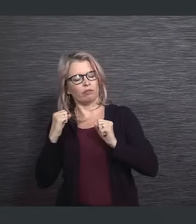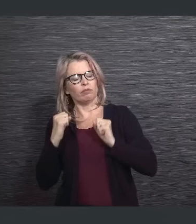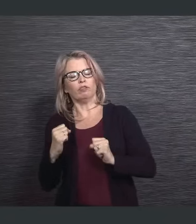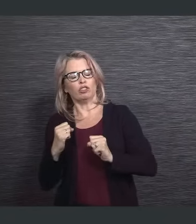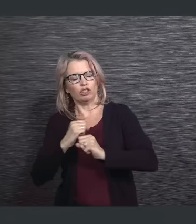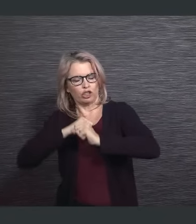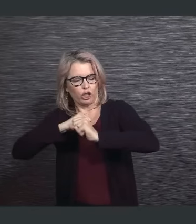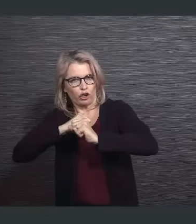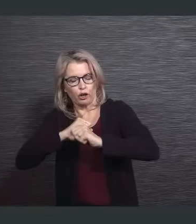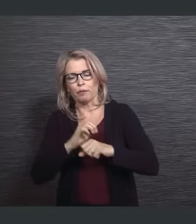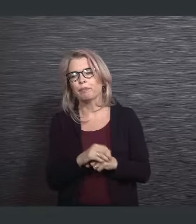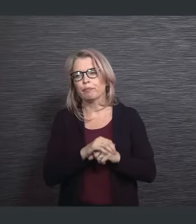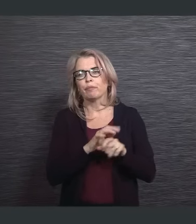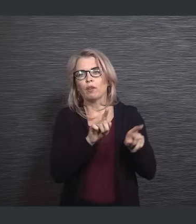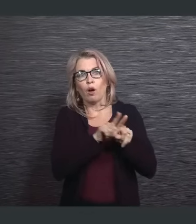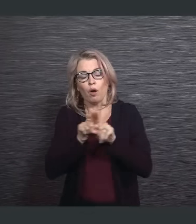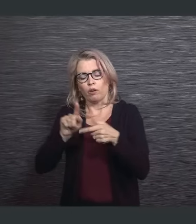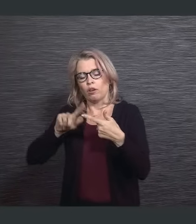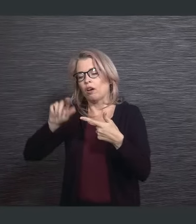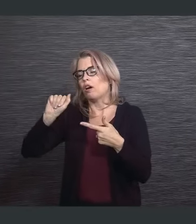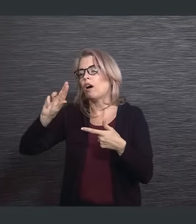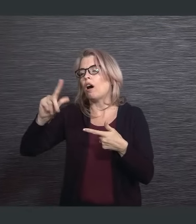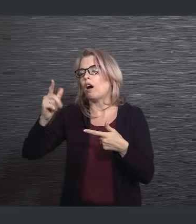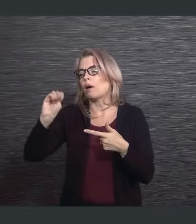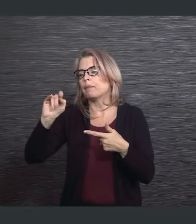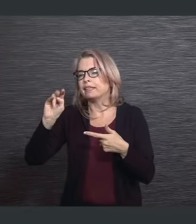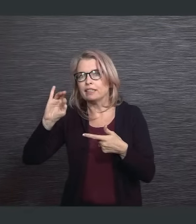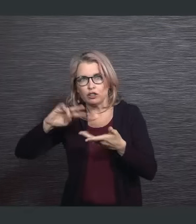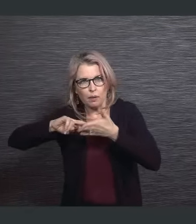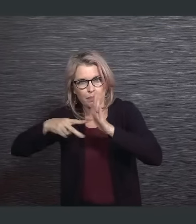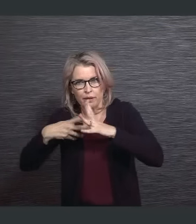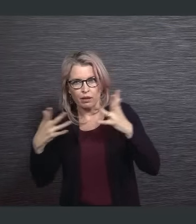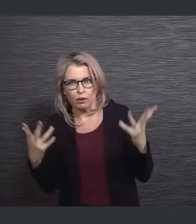Augmentation is about evolving conventional concepts of space